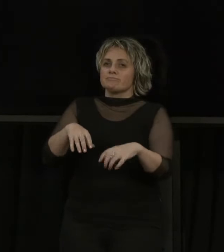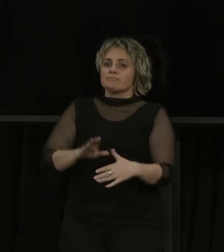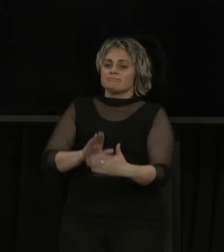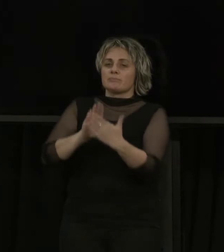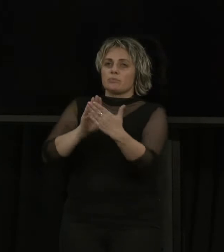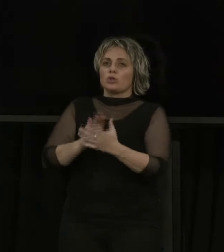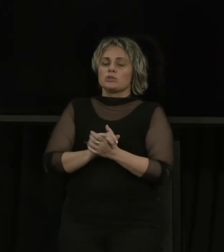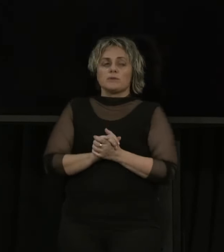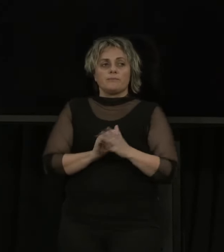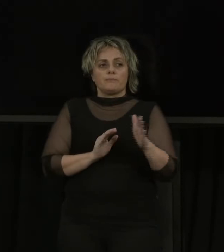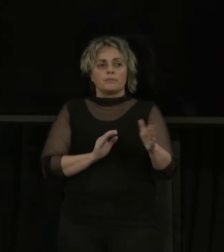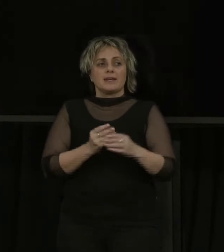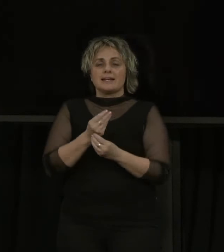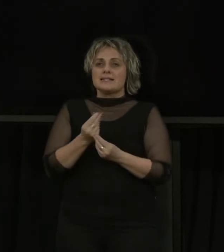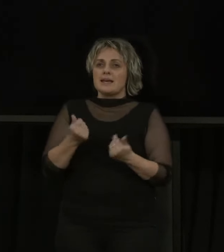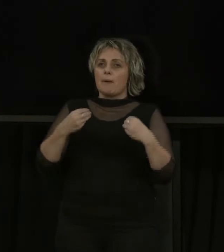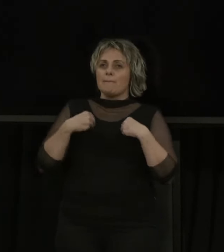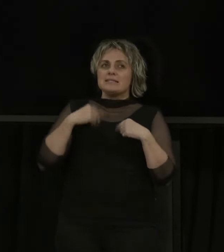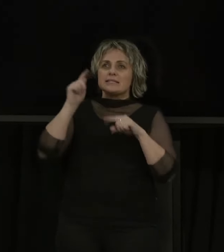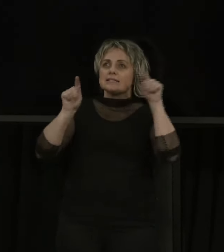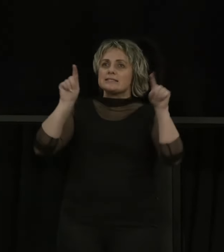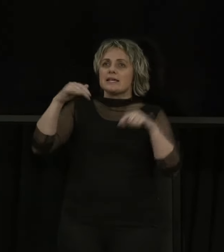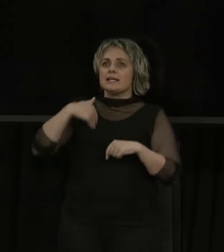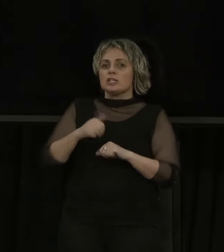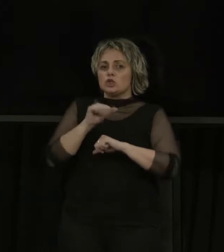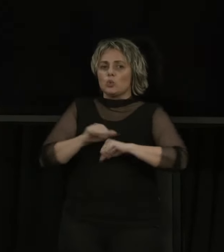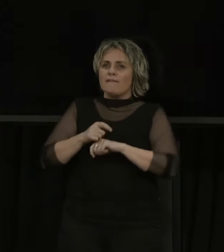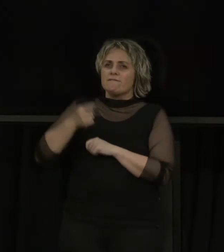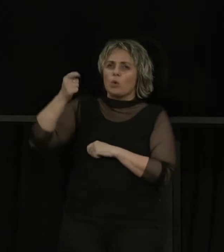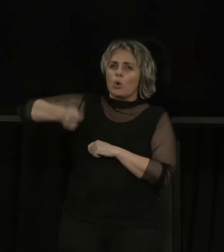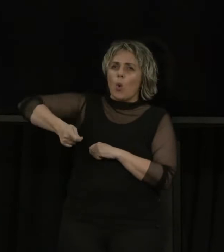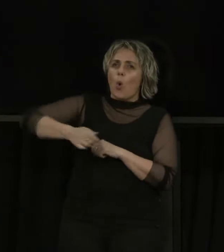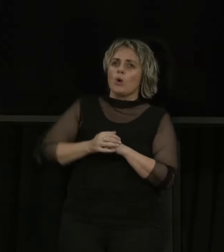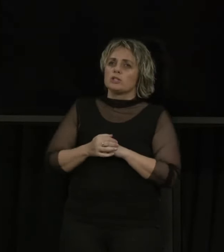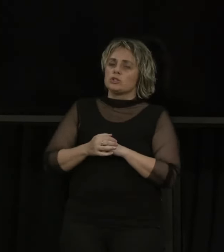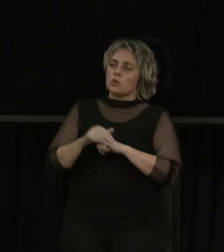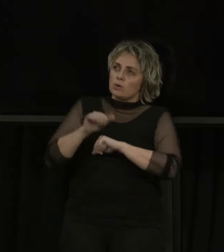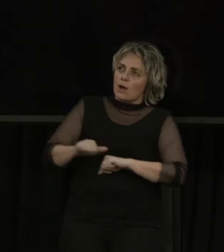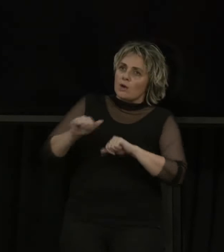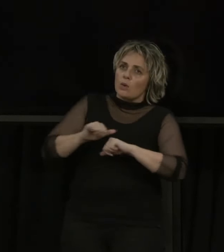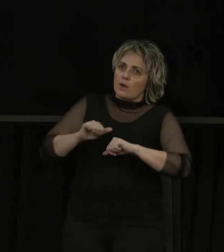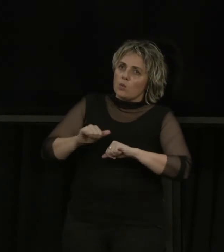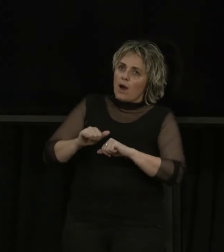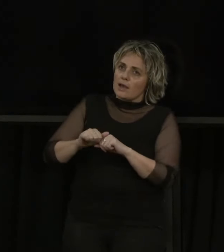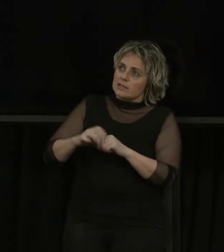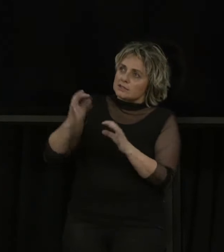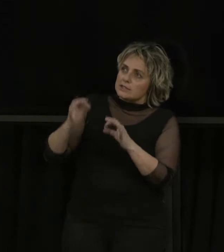vaccinated. Vaccine certificates slot into that framework as well.